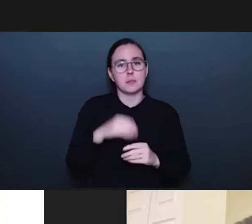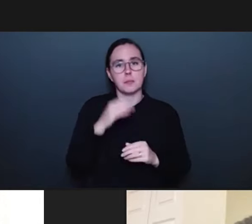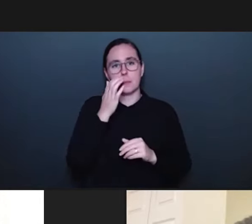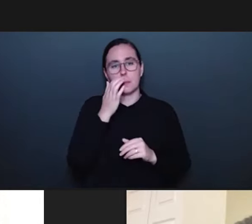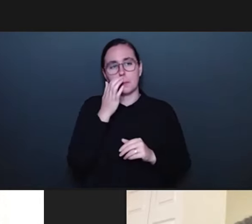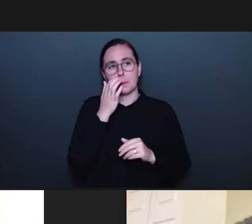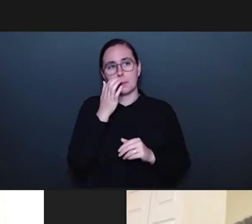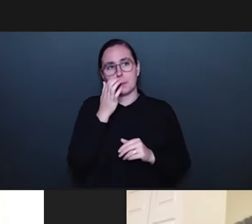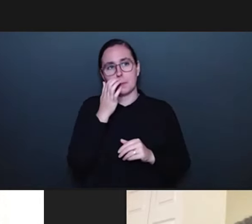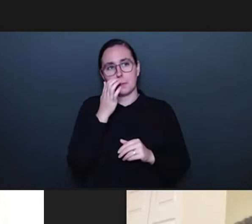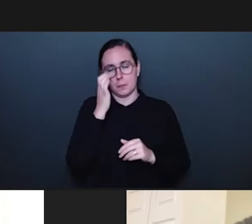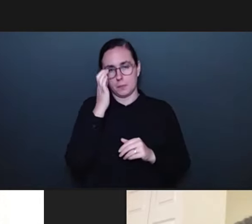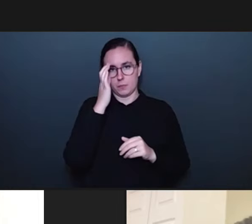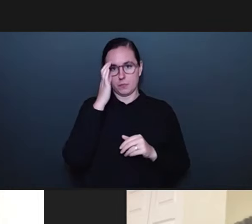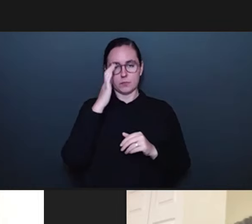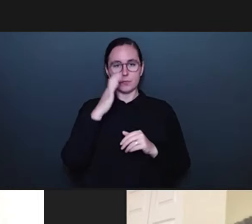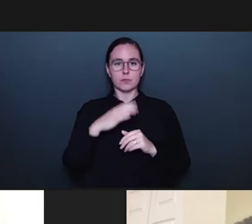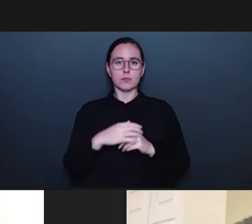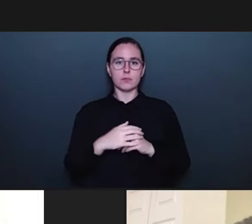who believes that your country is on the front line of climate change?